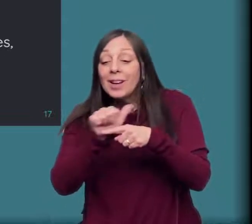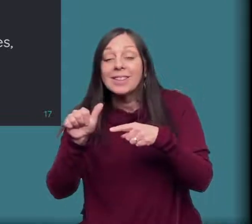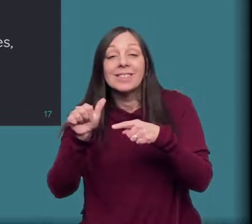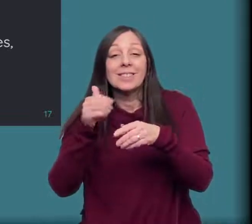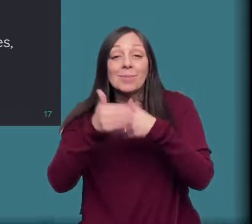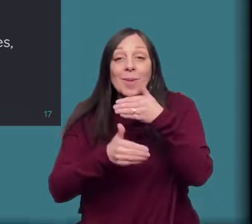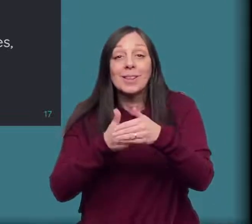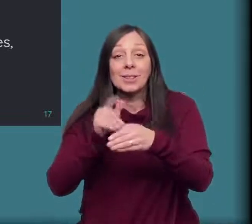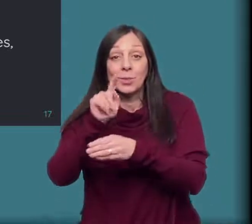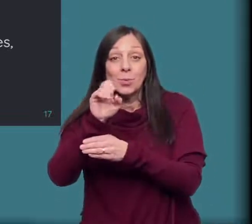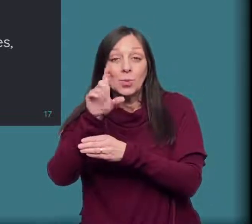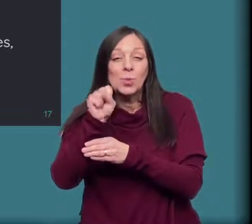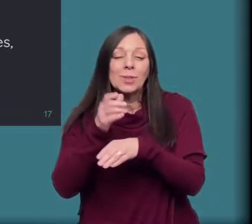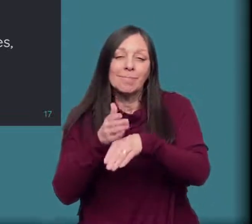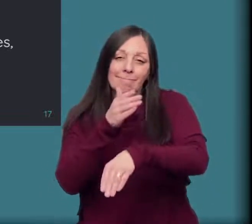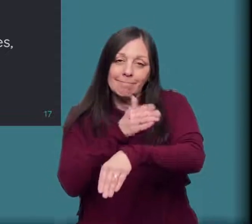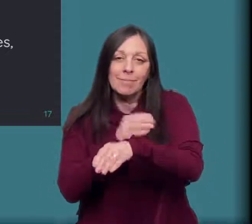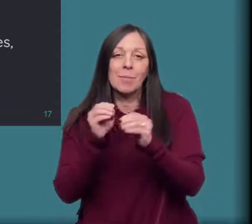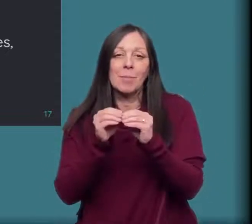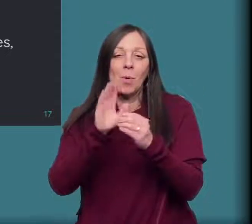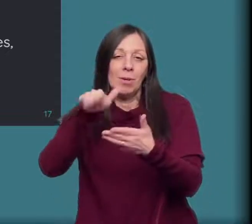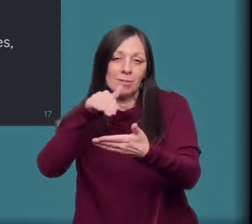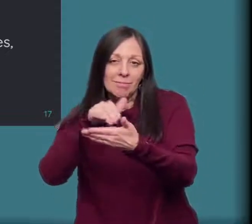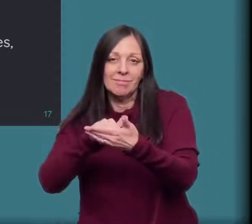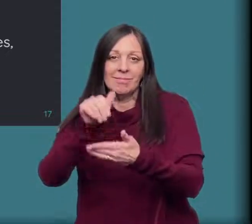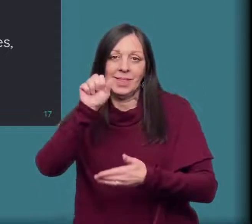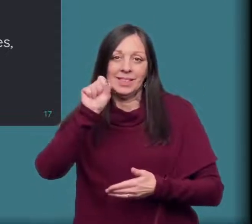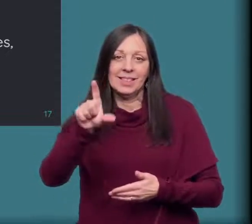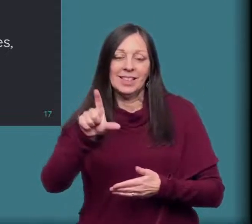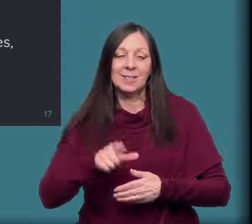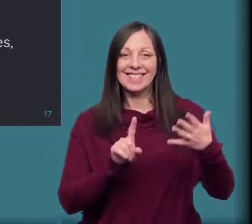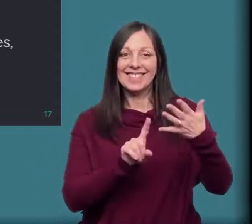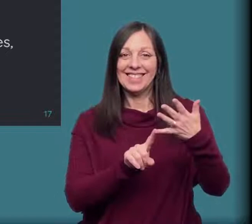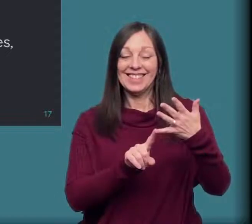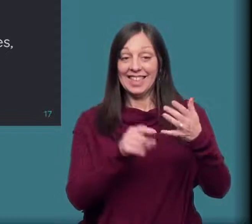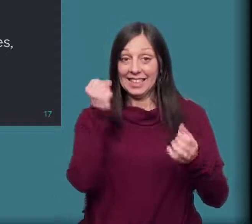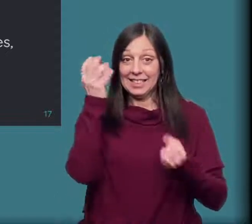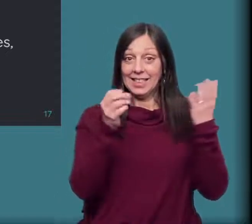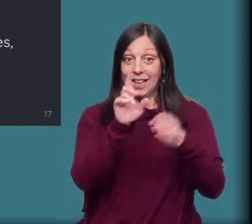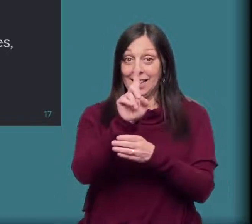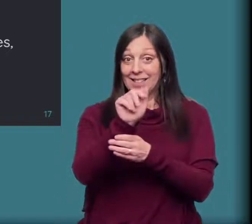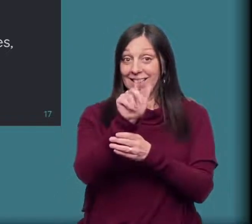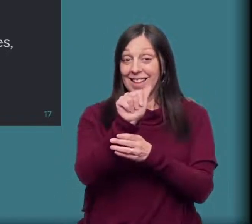varied, which may be attributed in part to a wide variation in early and lifelong language experiences.